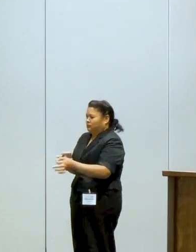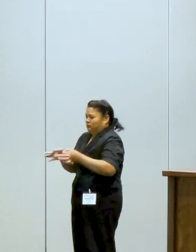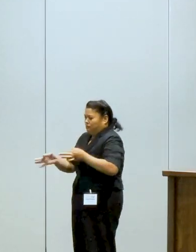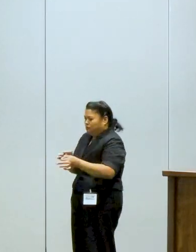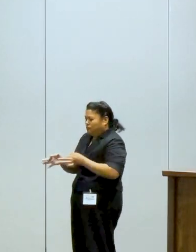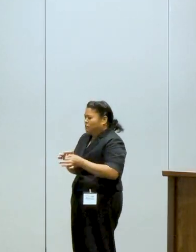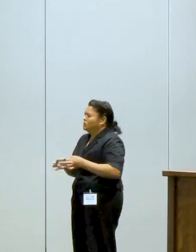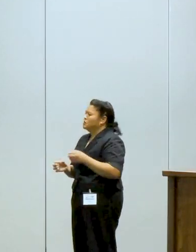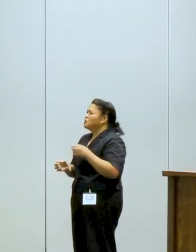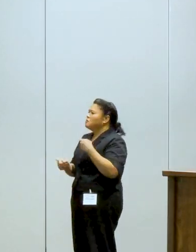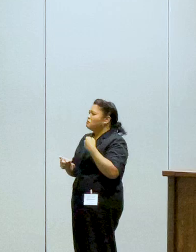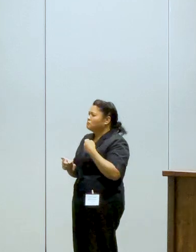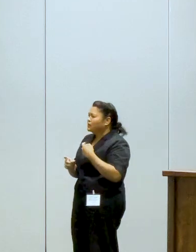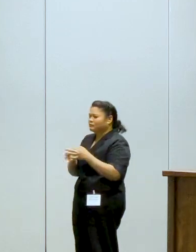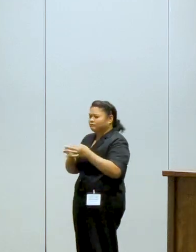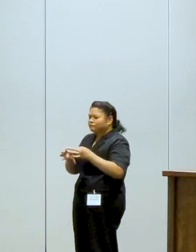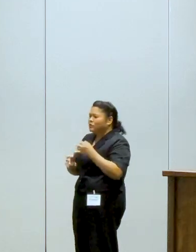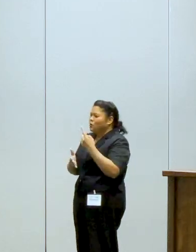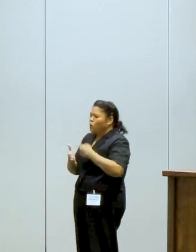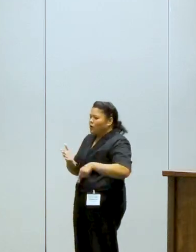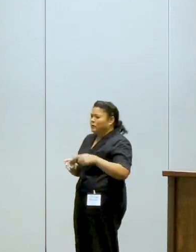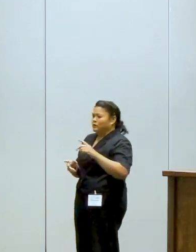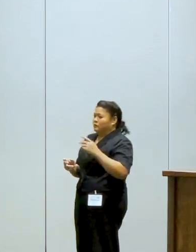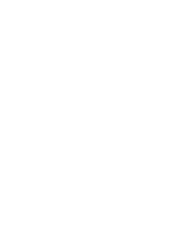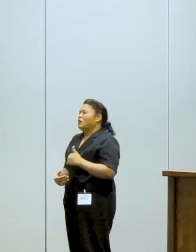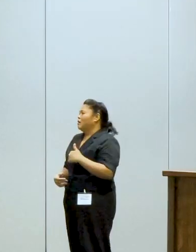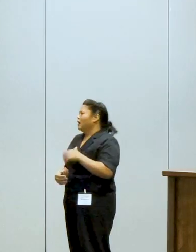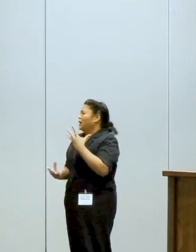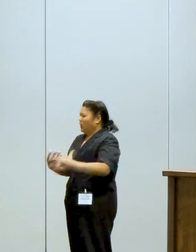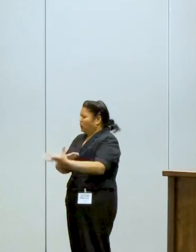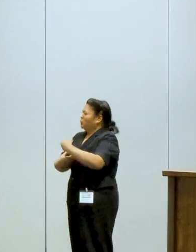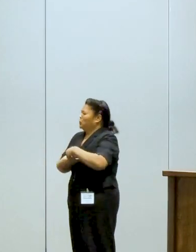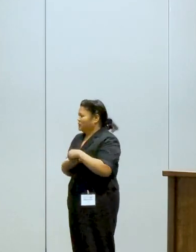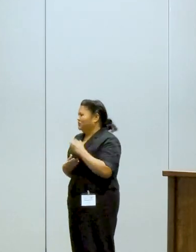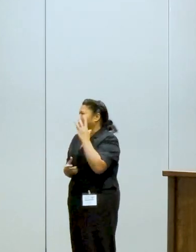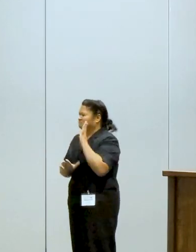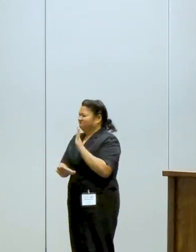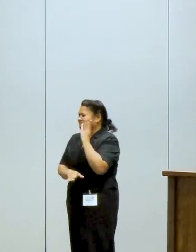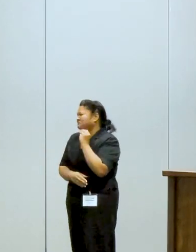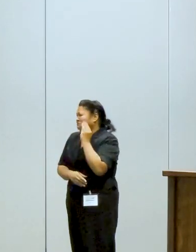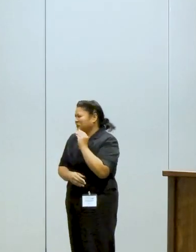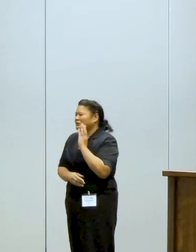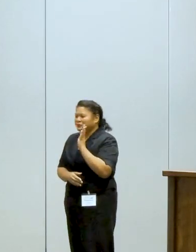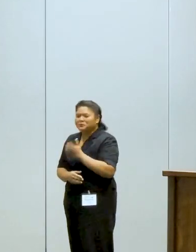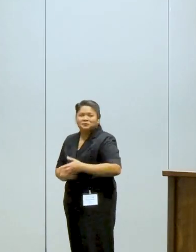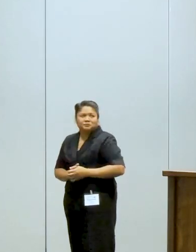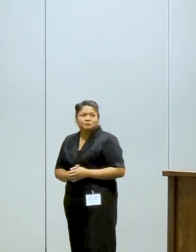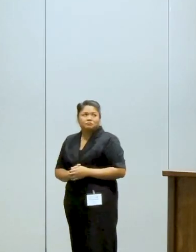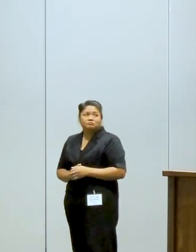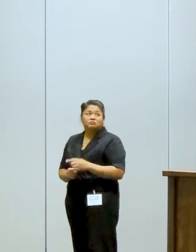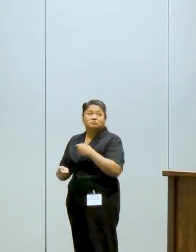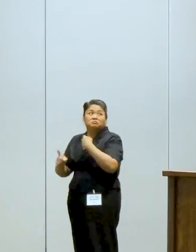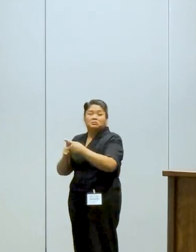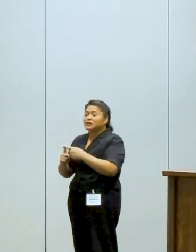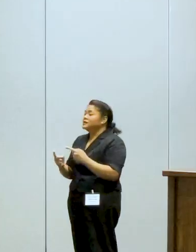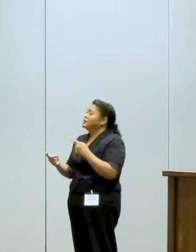that convey what sighted students see next? We have limited sign language support, so for deaf or hard of hearing